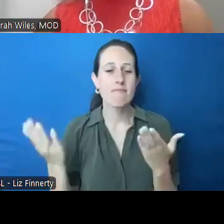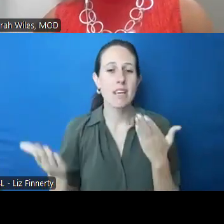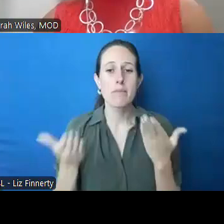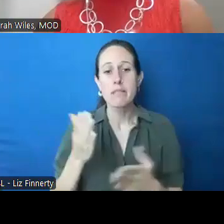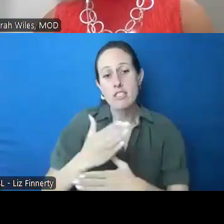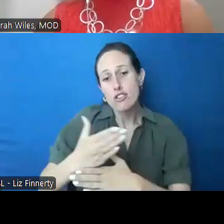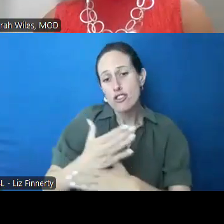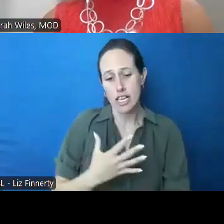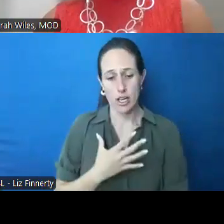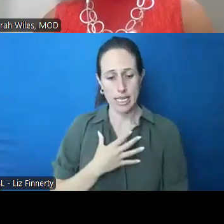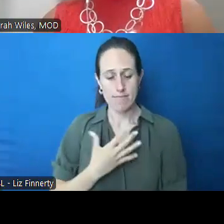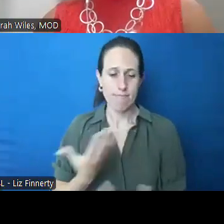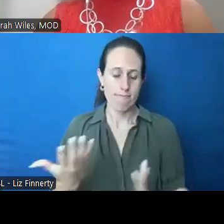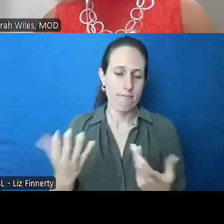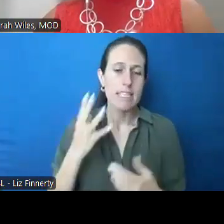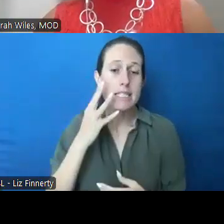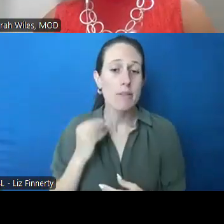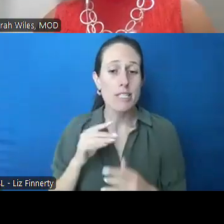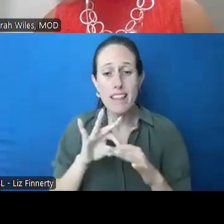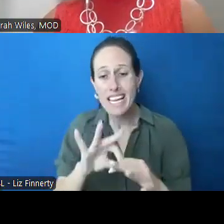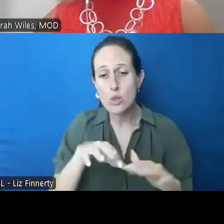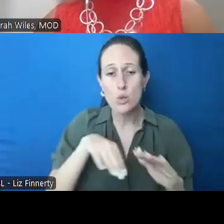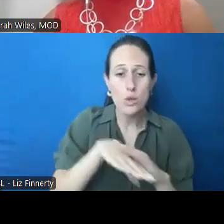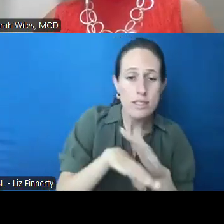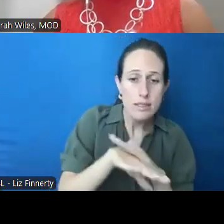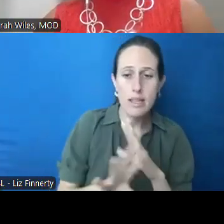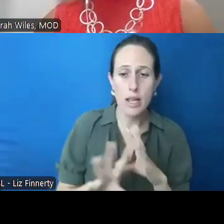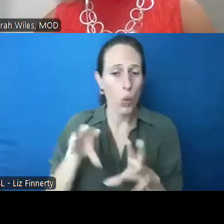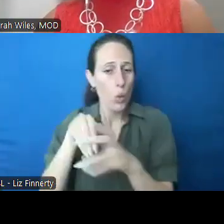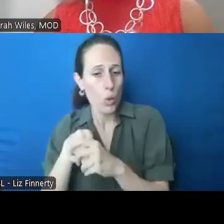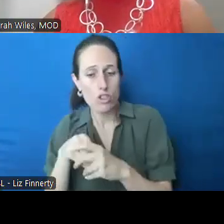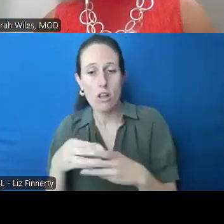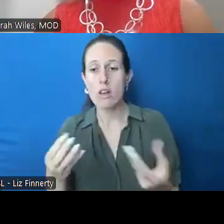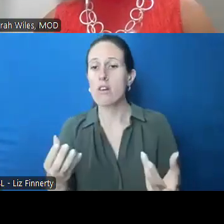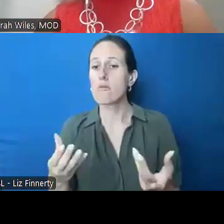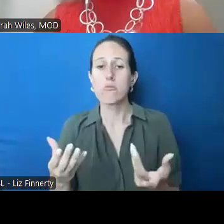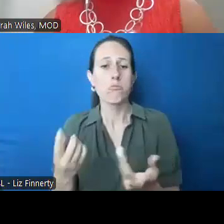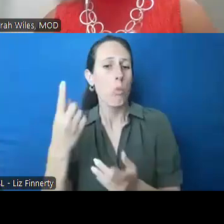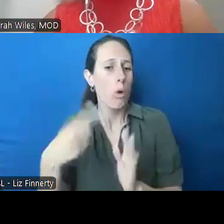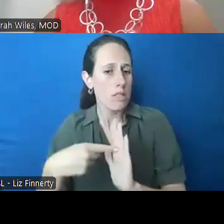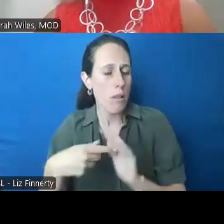could share an experience you had regarding accessibility and inclusion which could be a